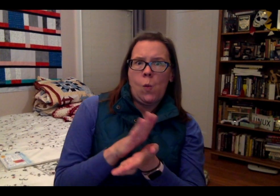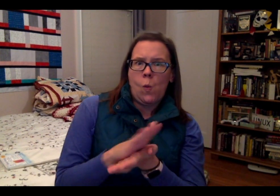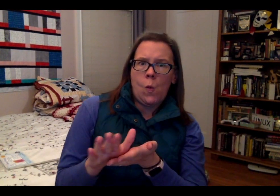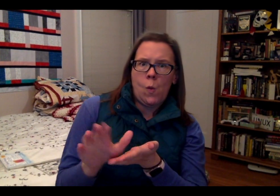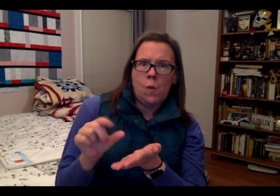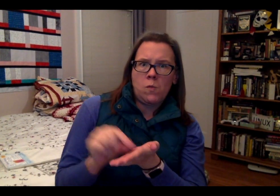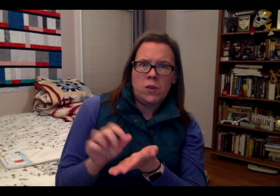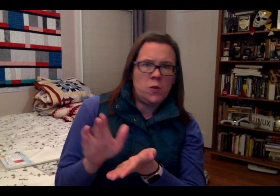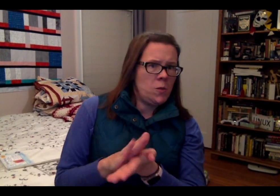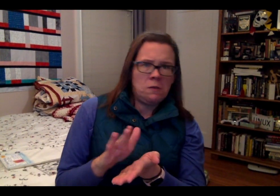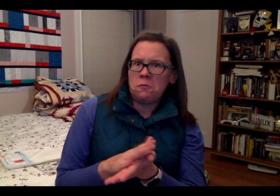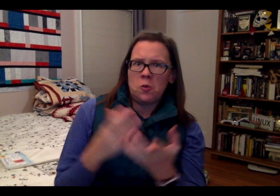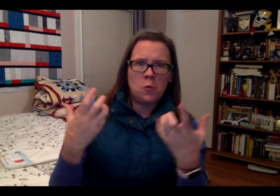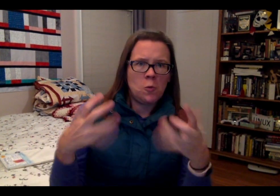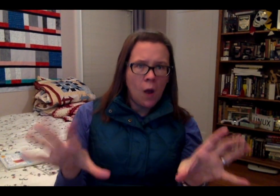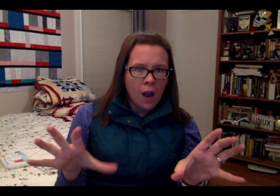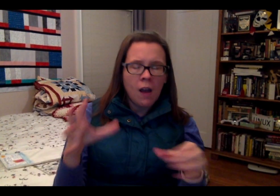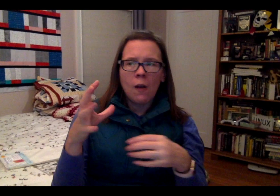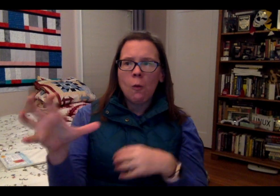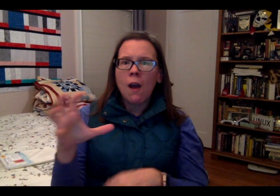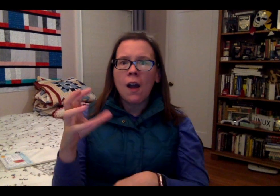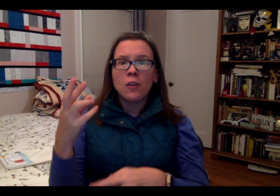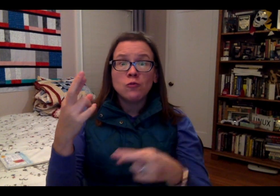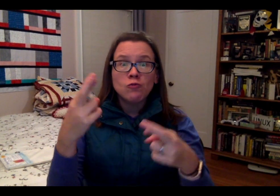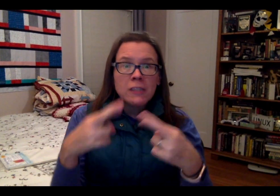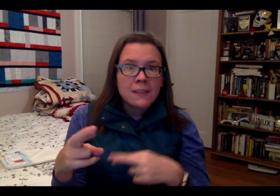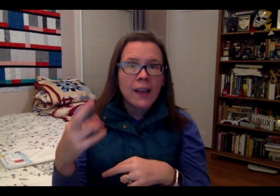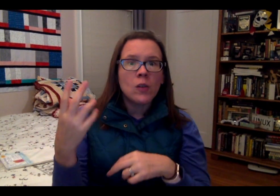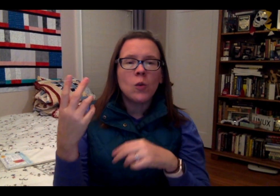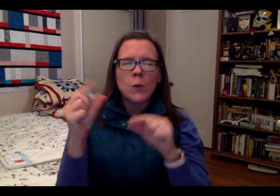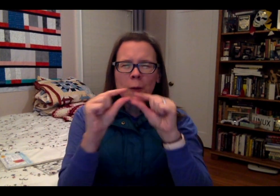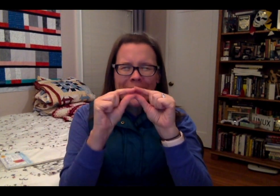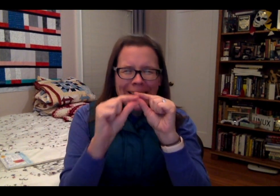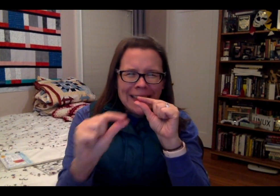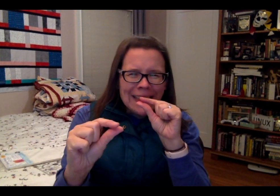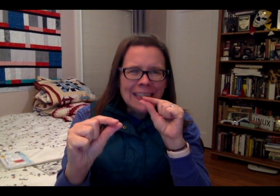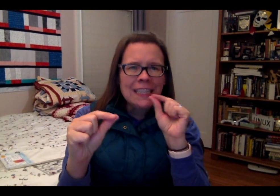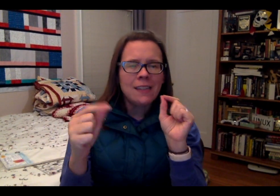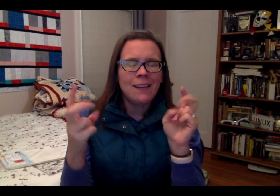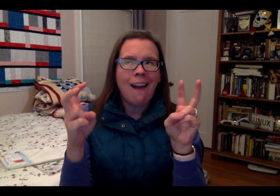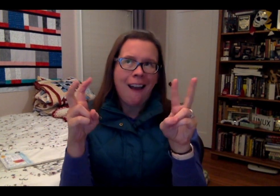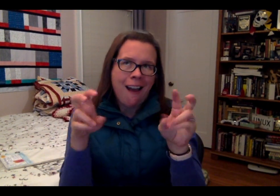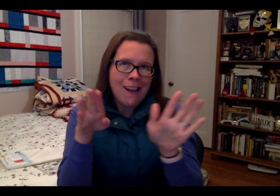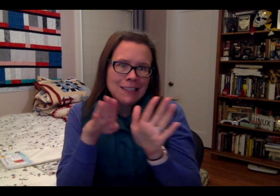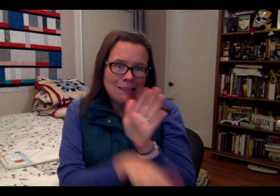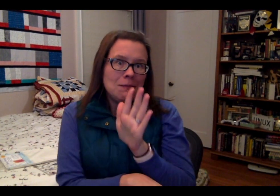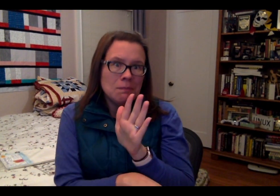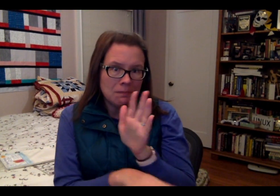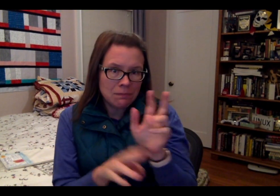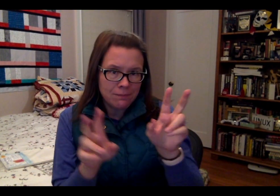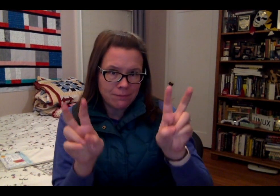And when you choose your printer paper, we're not looking for a high quality extra thick printer paper.